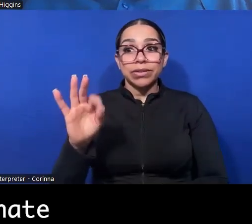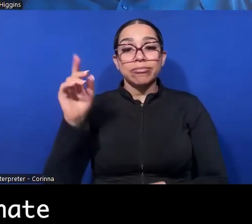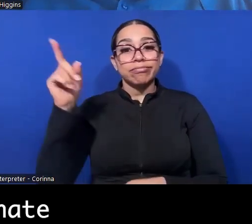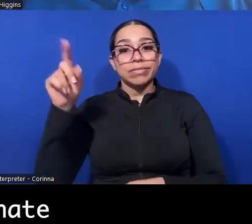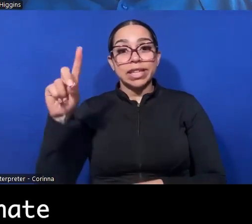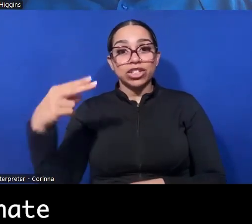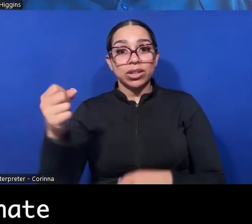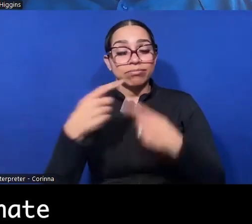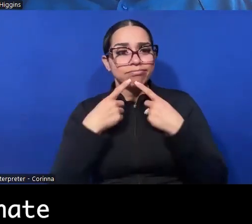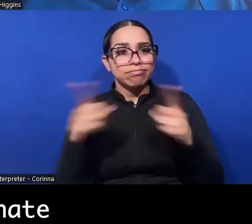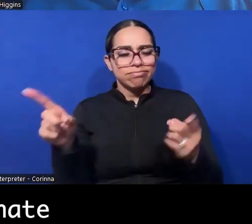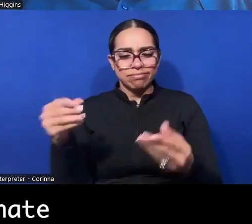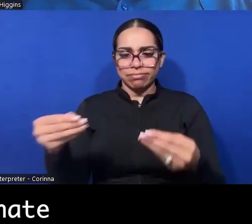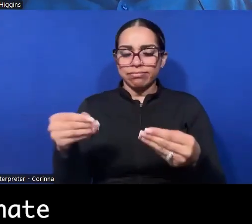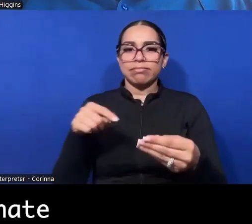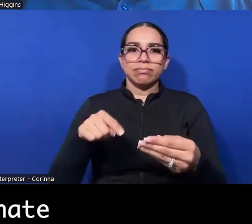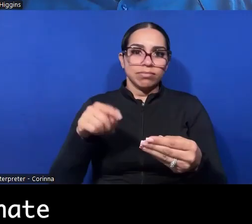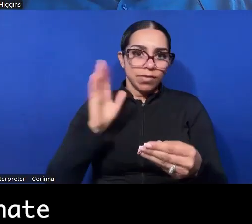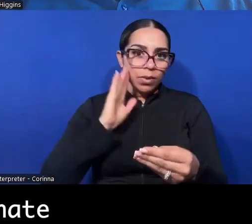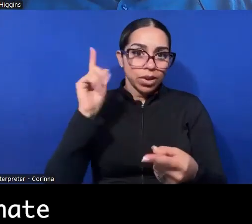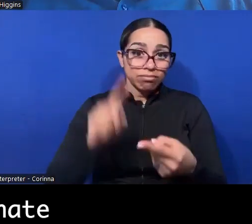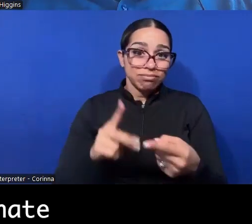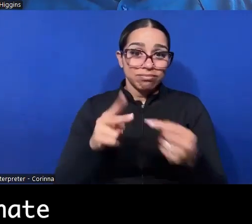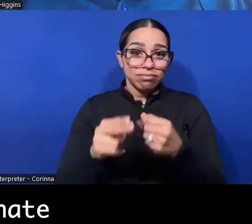on your Medi-Cal, like terminate terminating or anything, such as that,